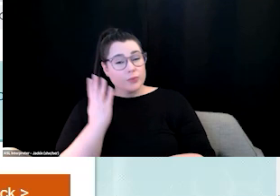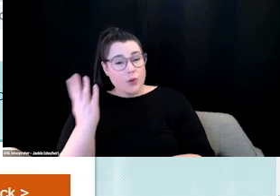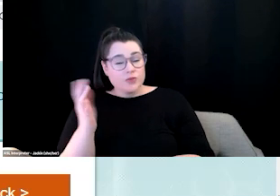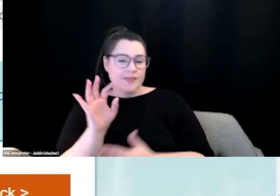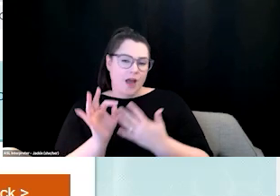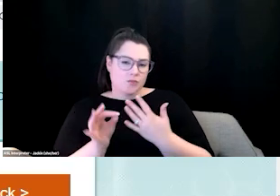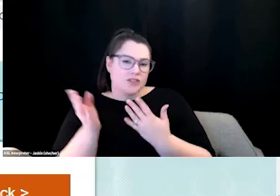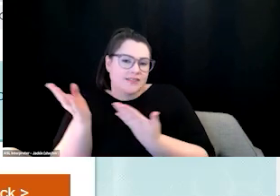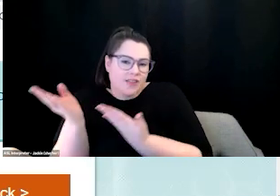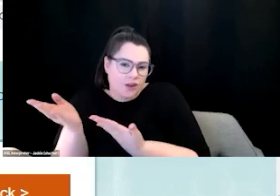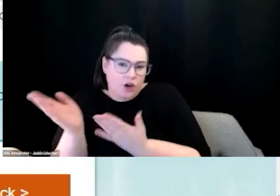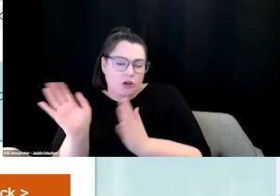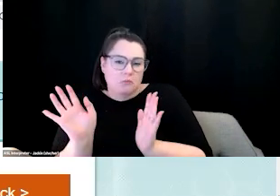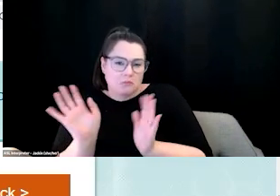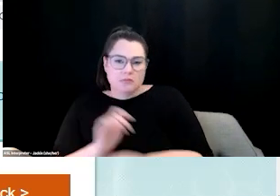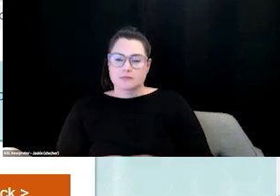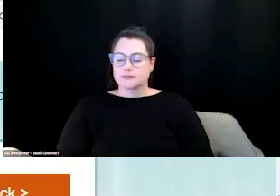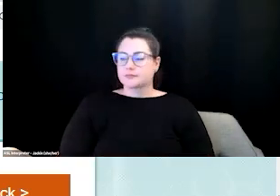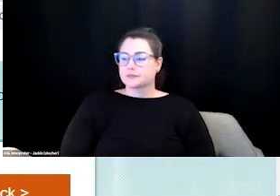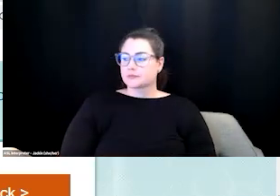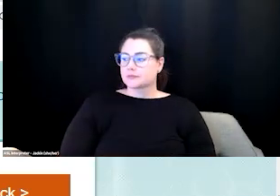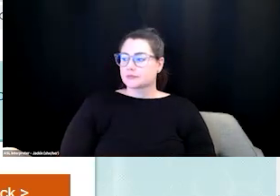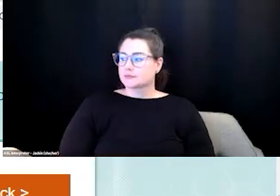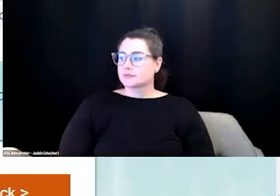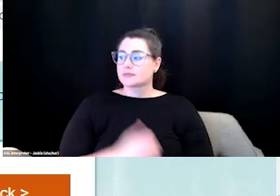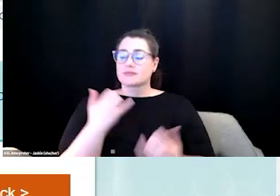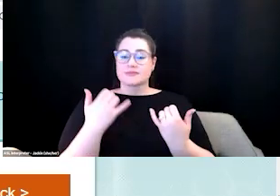I'm going to click on Add Other Senior Personnel.